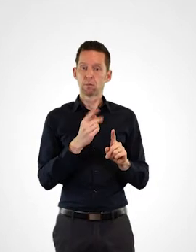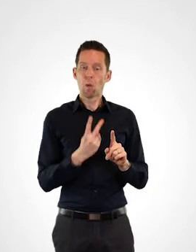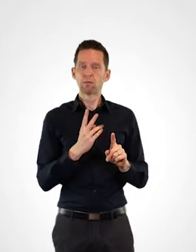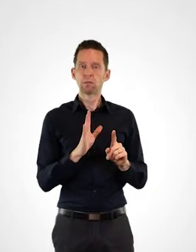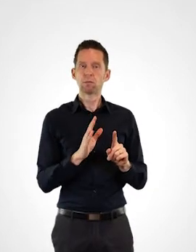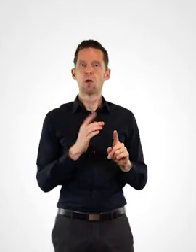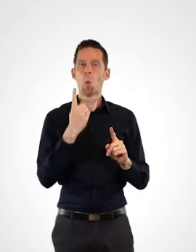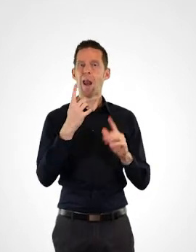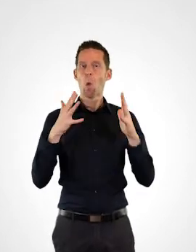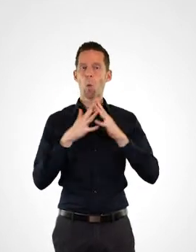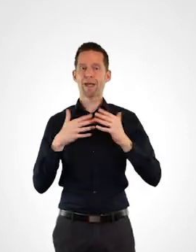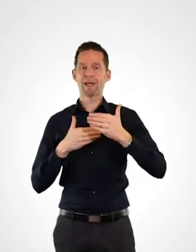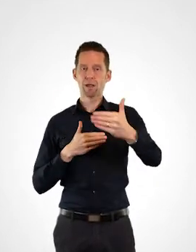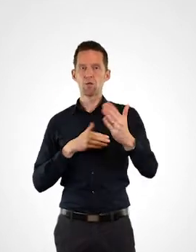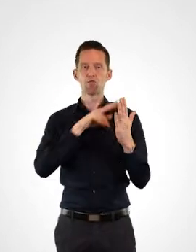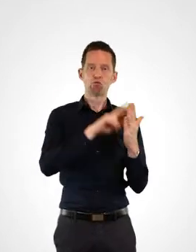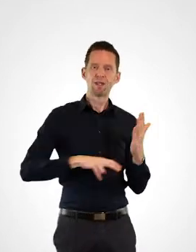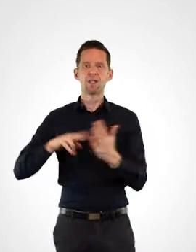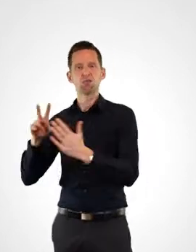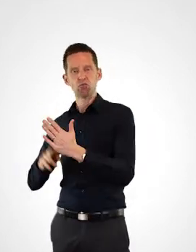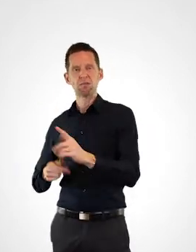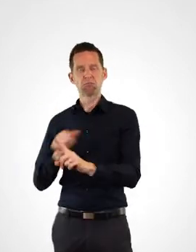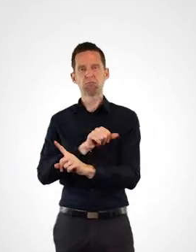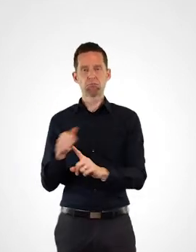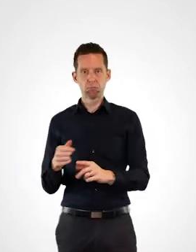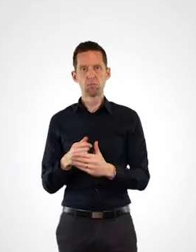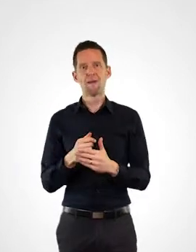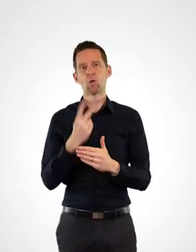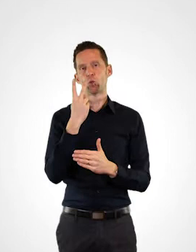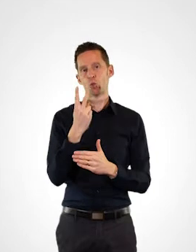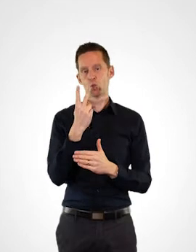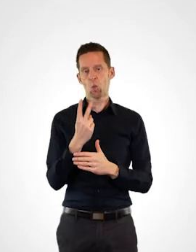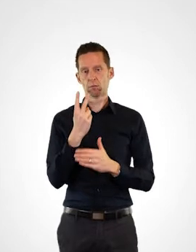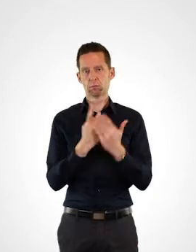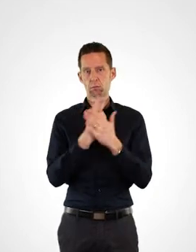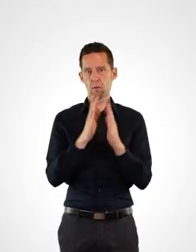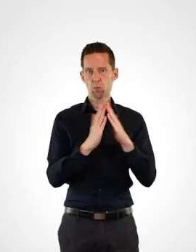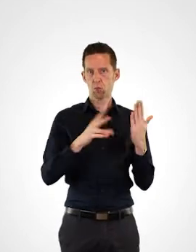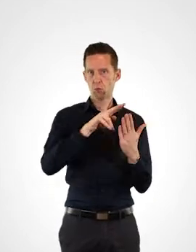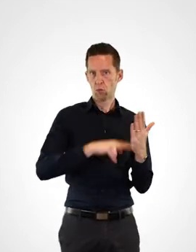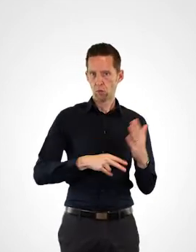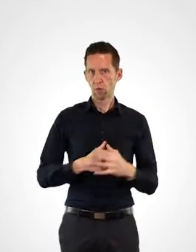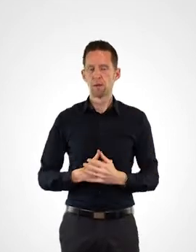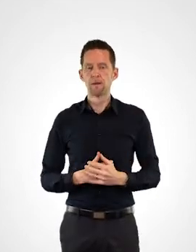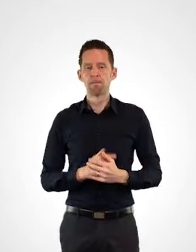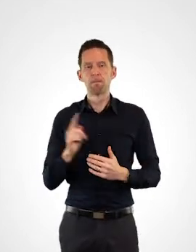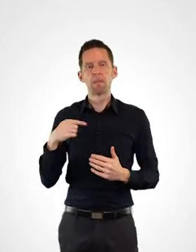but over the week period that we're teaching we have two sessions for book readings.